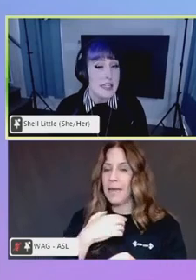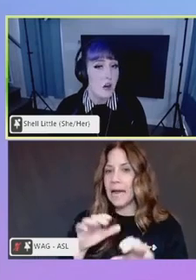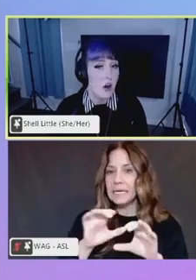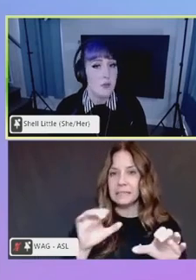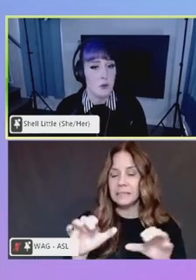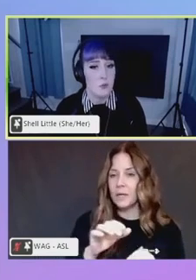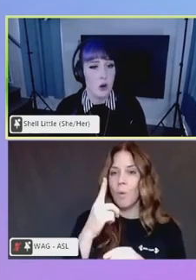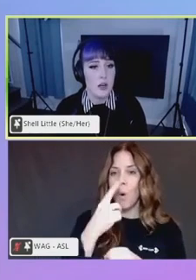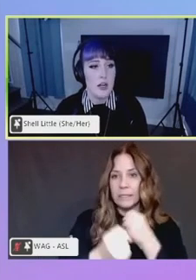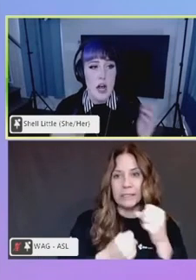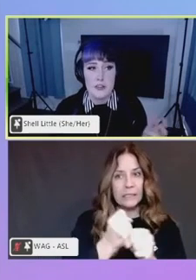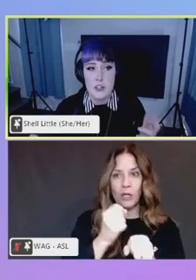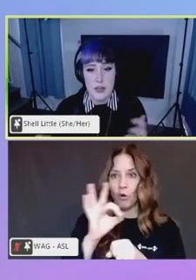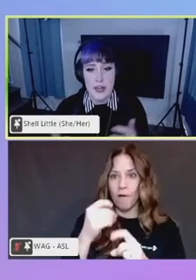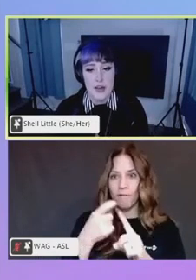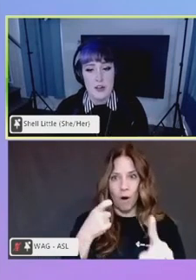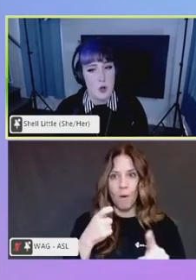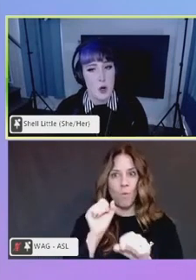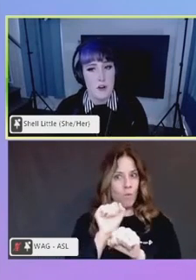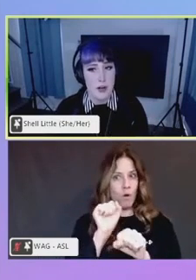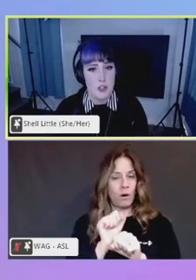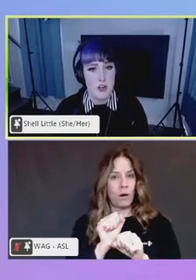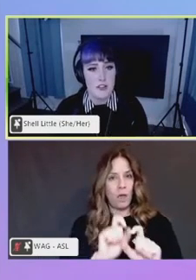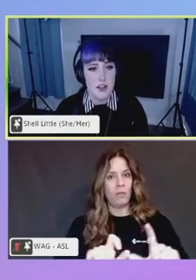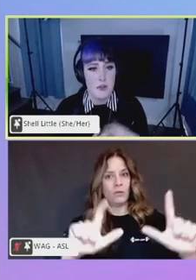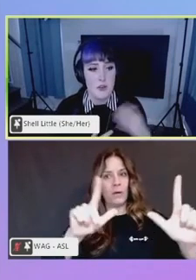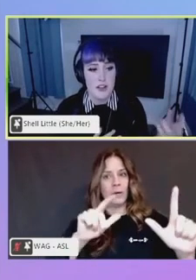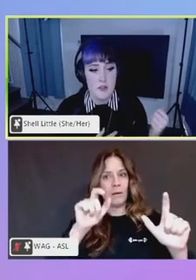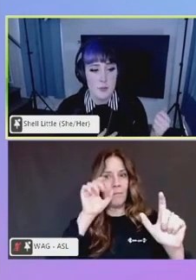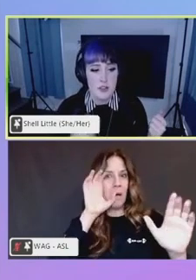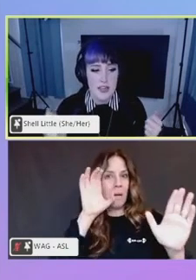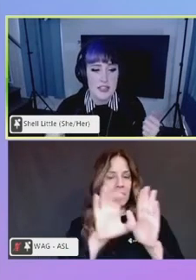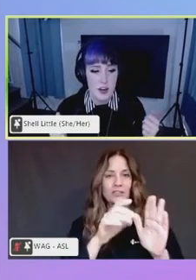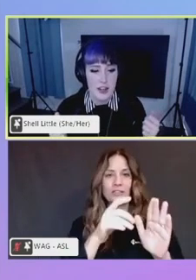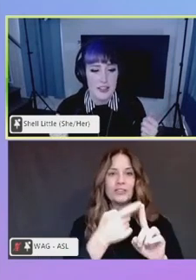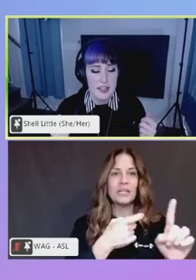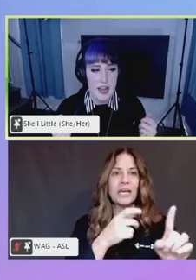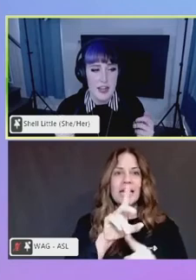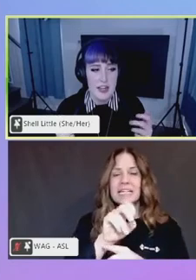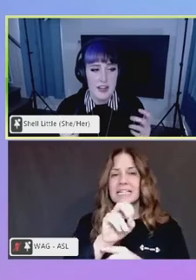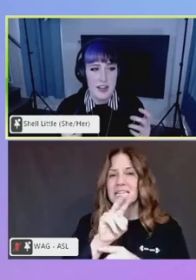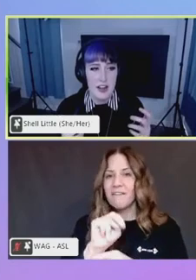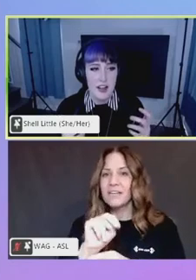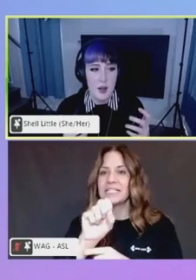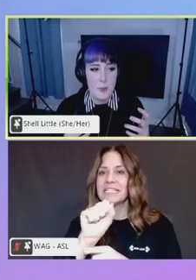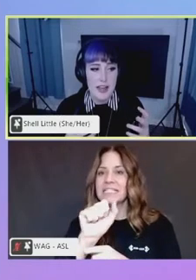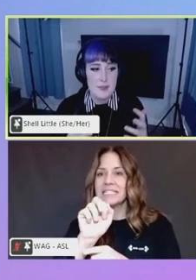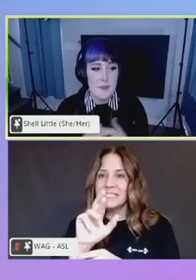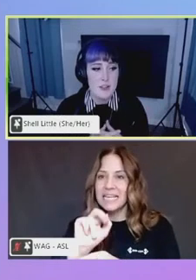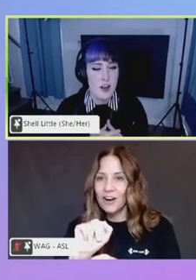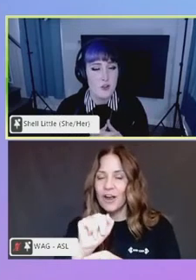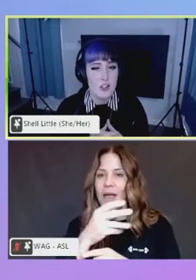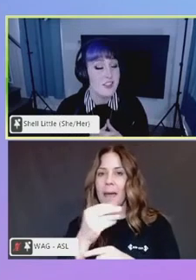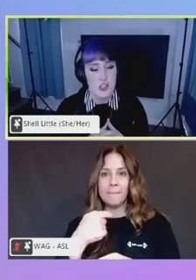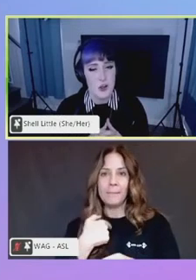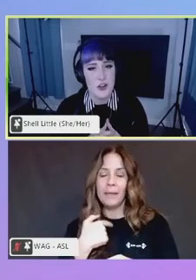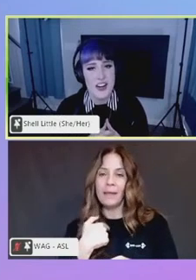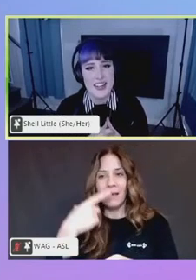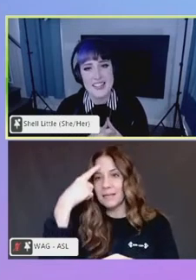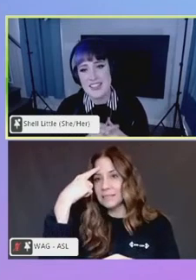everybody is going to say, I'm so great. Everything is great. So we vulnerable as a manager and let your, you know, let the people who work for you know, like, it is OK to be vulnerable. And it is OK to talk about it. So for me, I